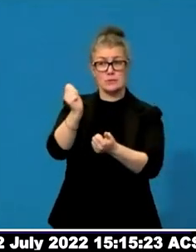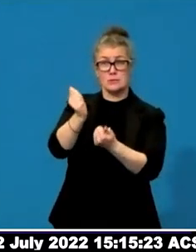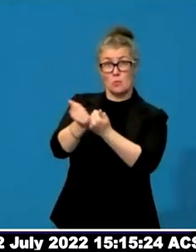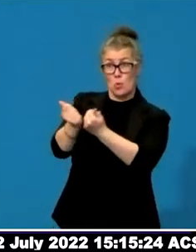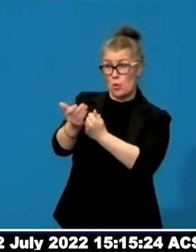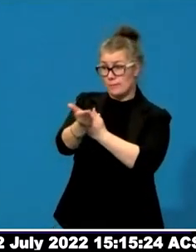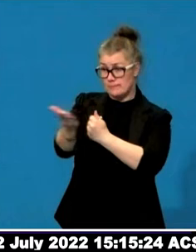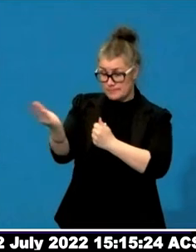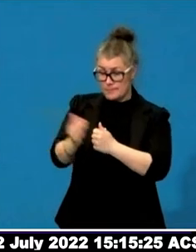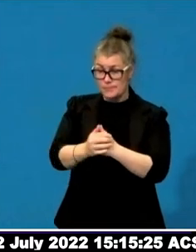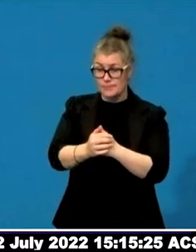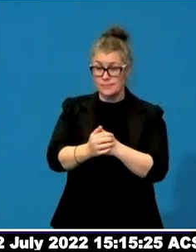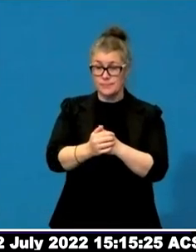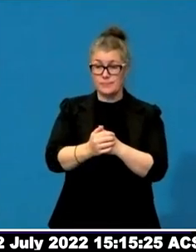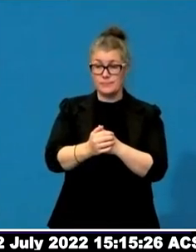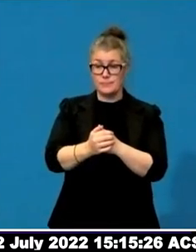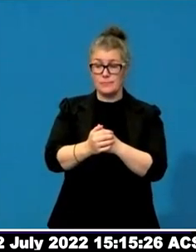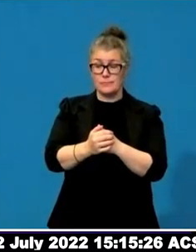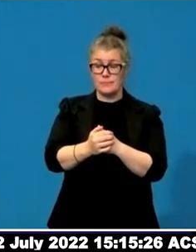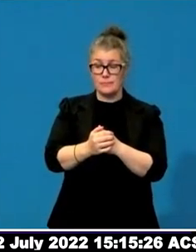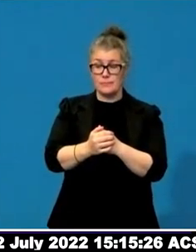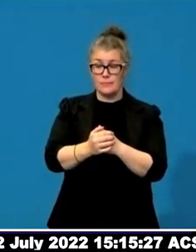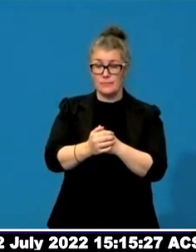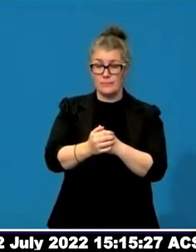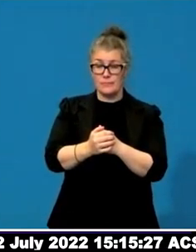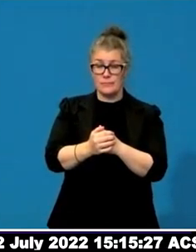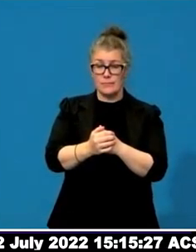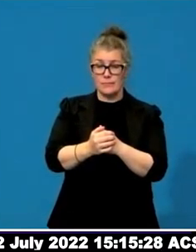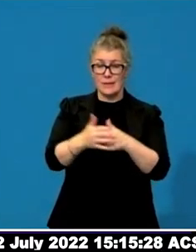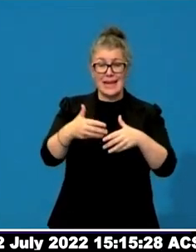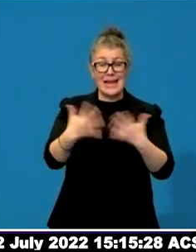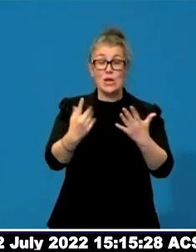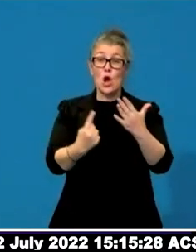has there been an opportunity for businesses like the ones that -